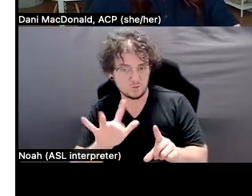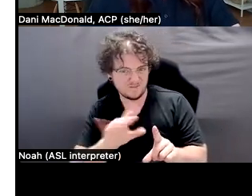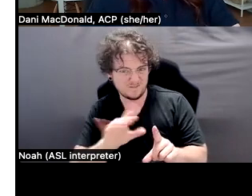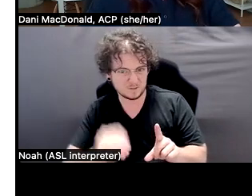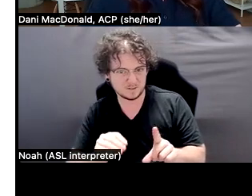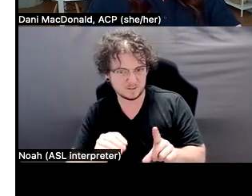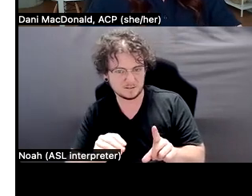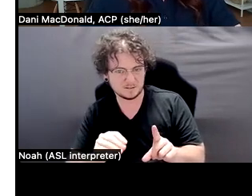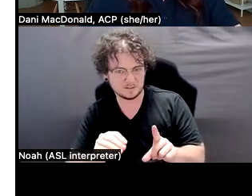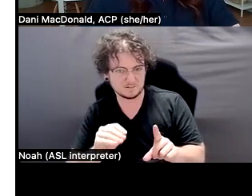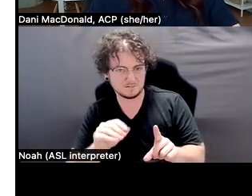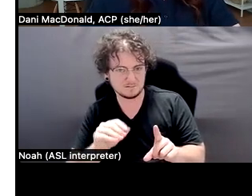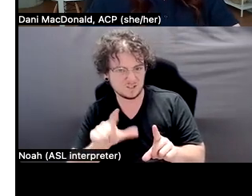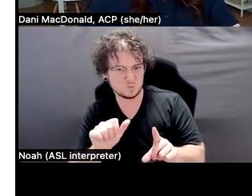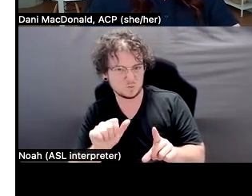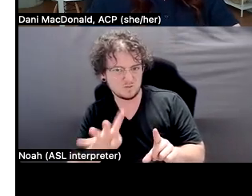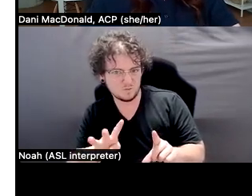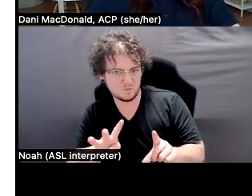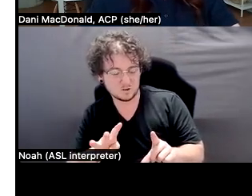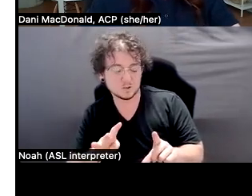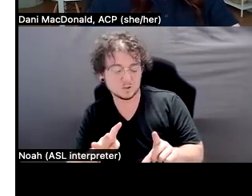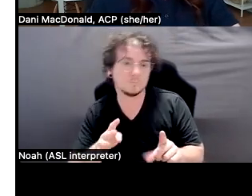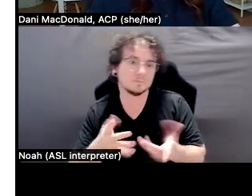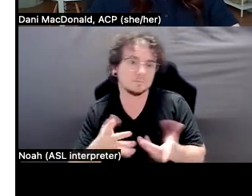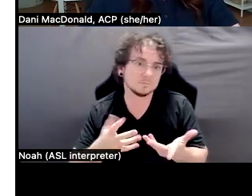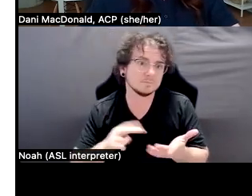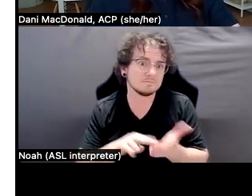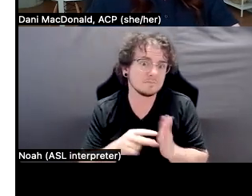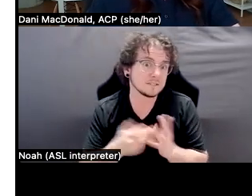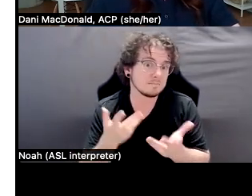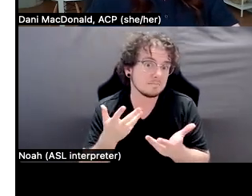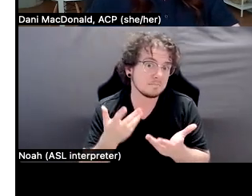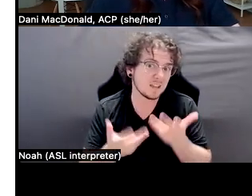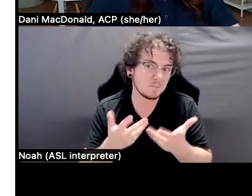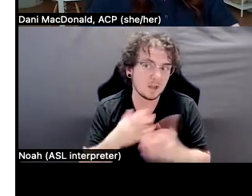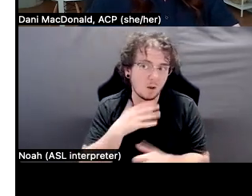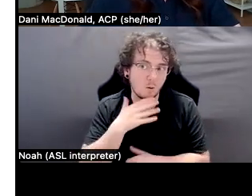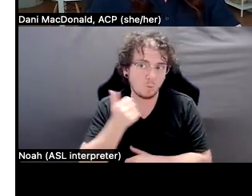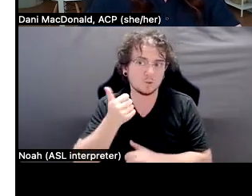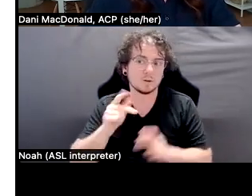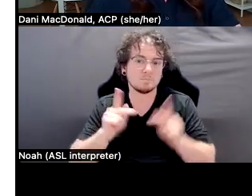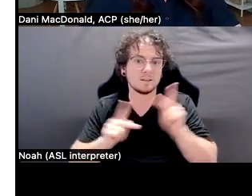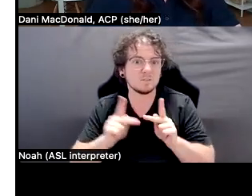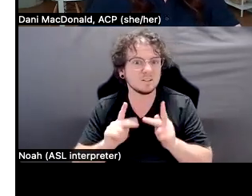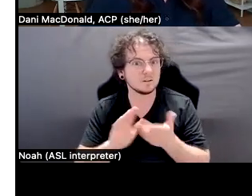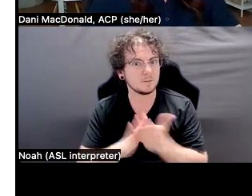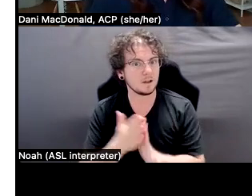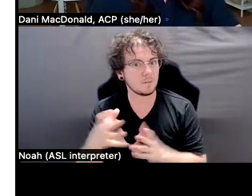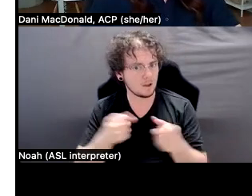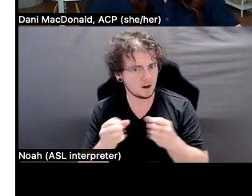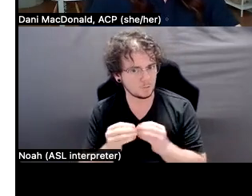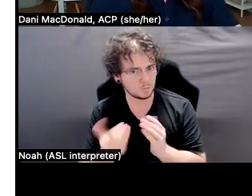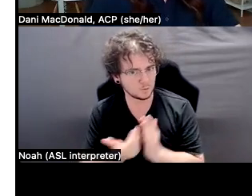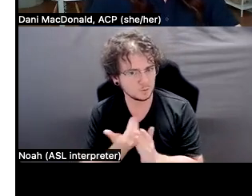So, it could be that older people are just getting newly hired but what seems more likely is that the